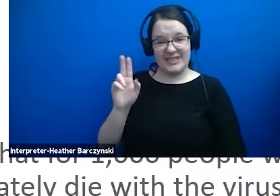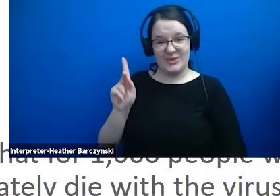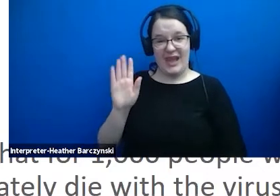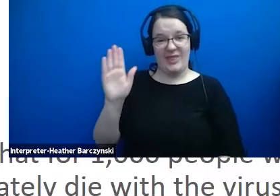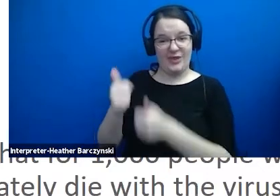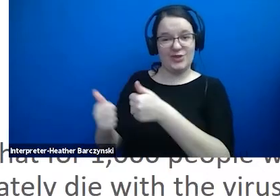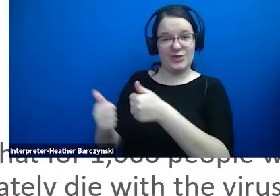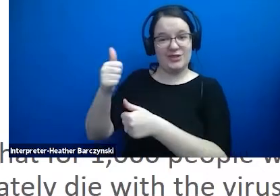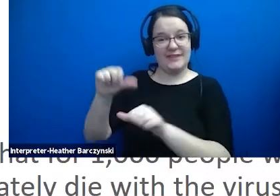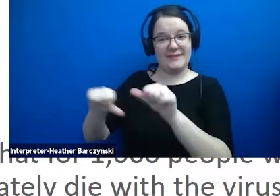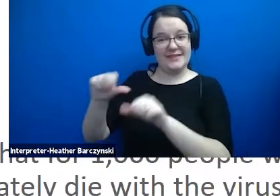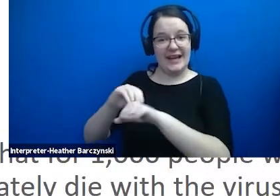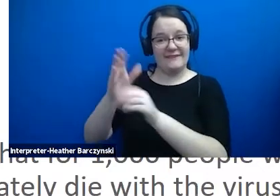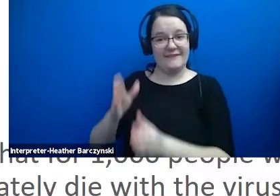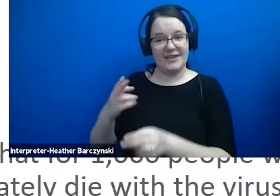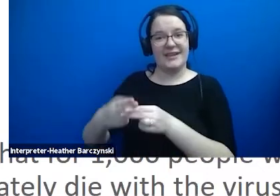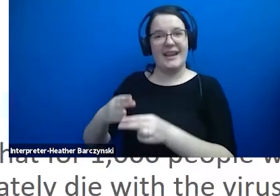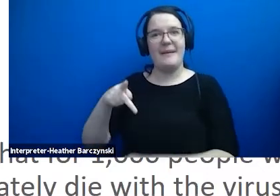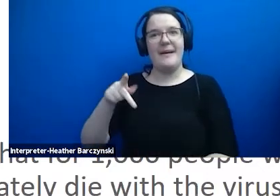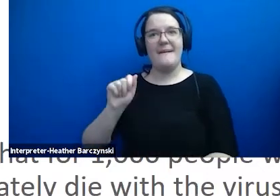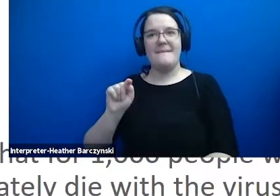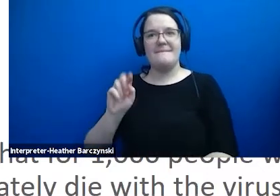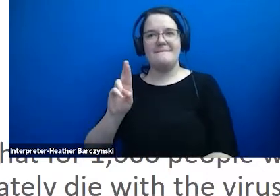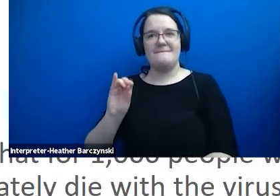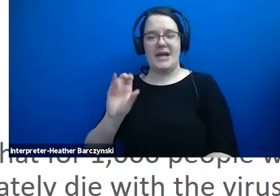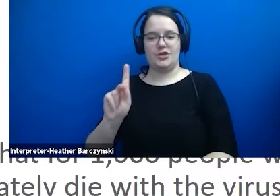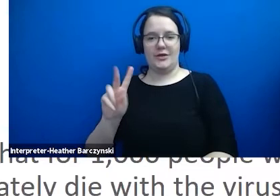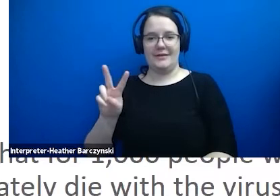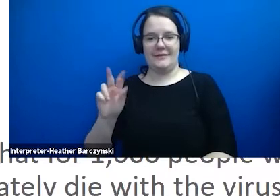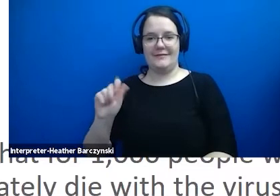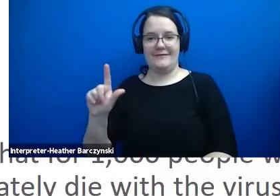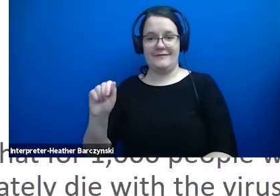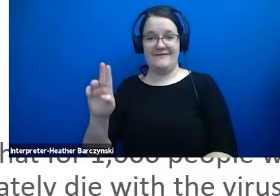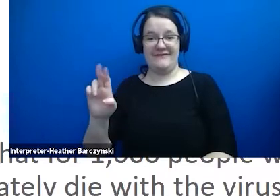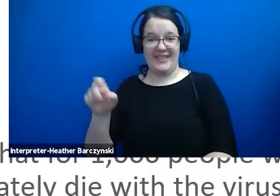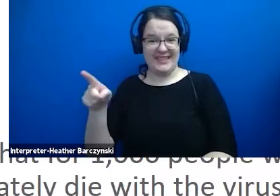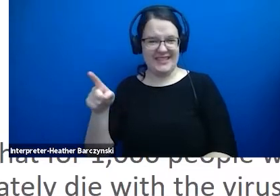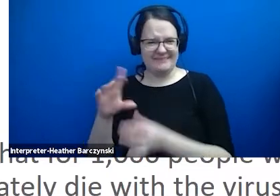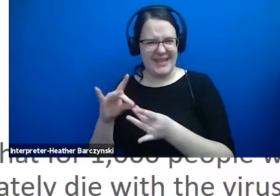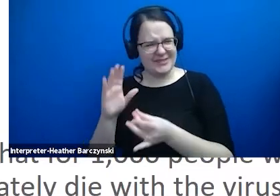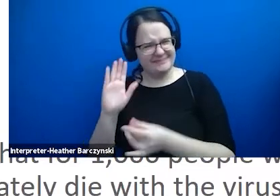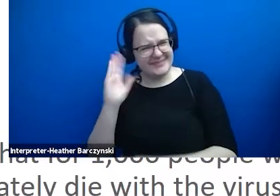some fella named patrick valance suggested that maybe they were seeing some increased mortality